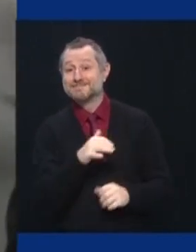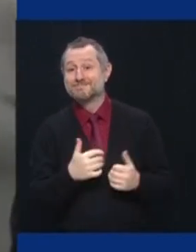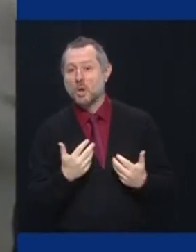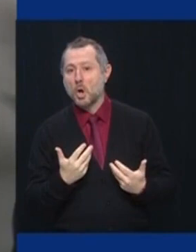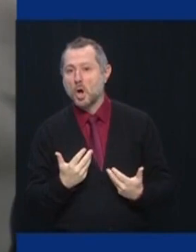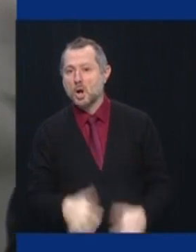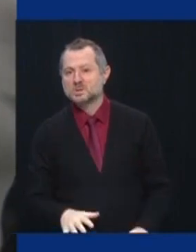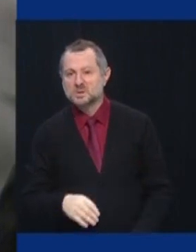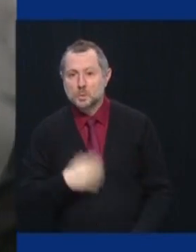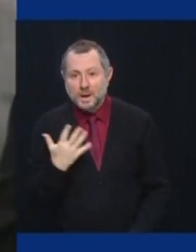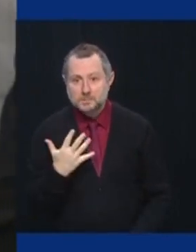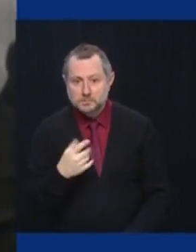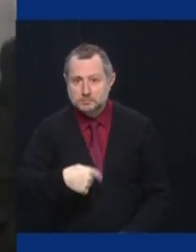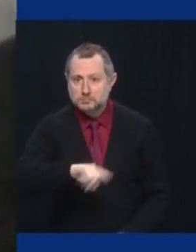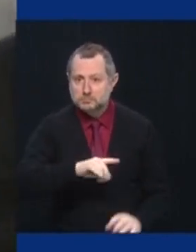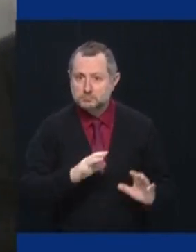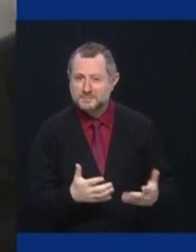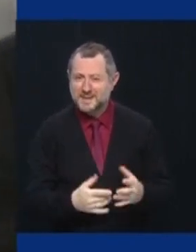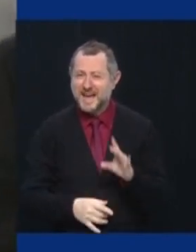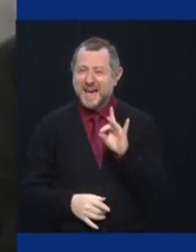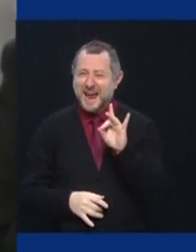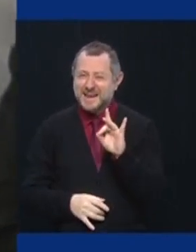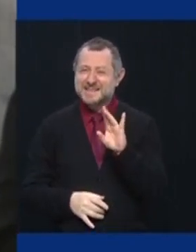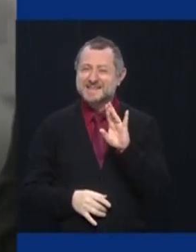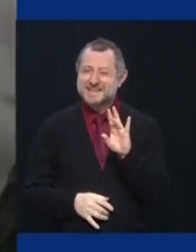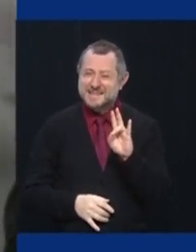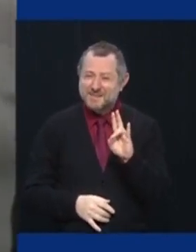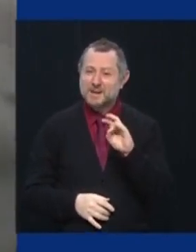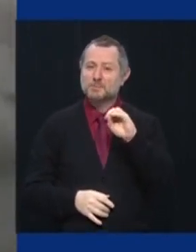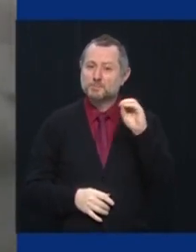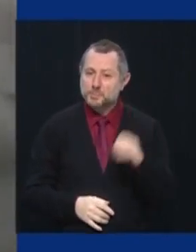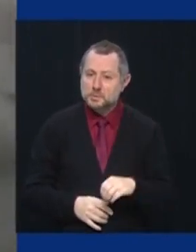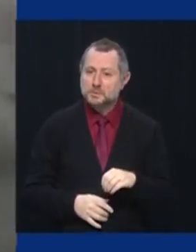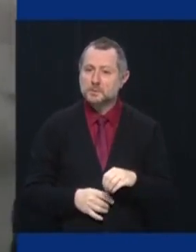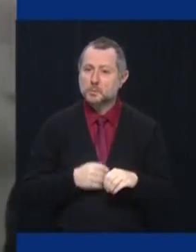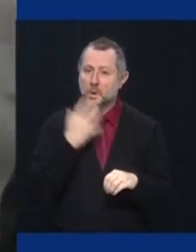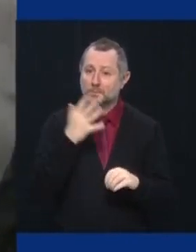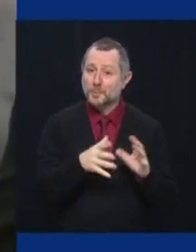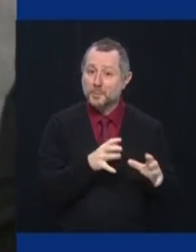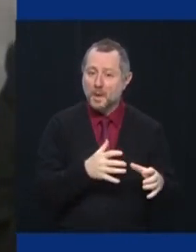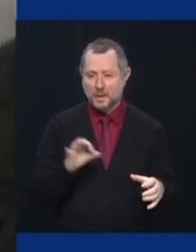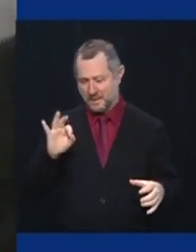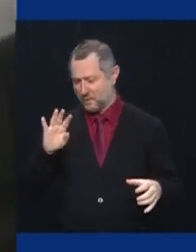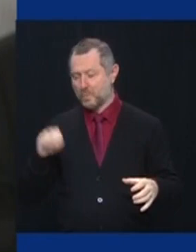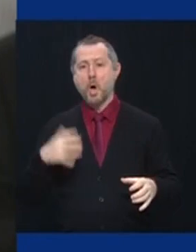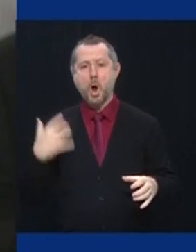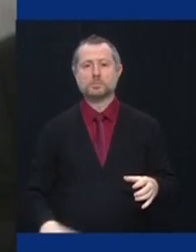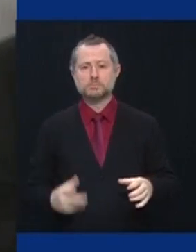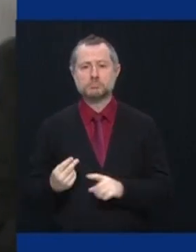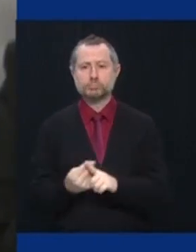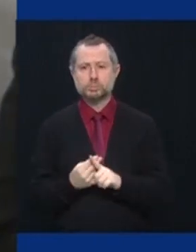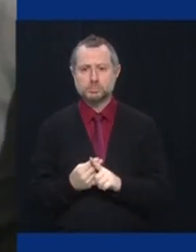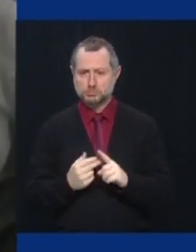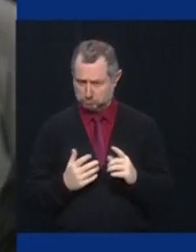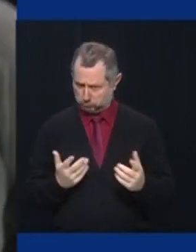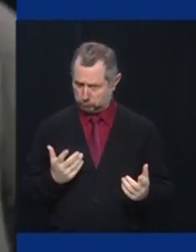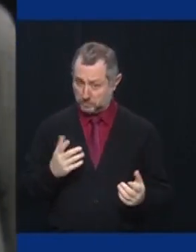87% OF THE POPULATION IS WHITE. 94% OF THE PEOPLE WHO RECEIVED THE VACCINE ARE WHITE.